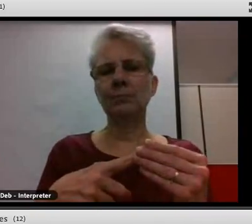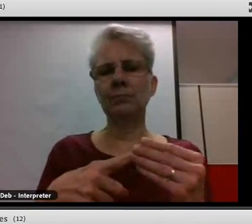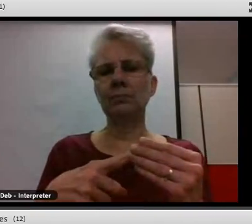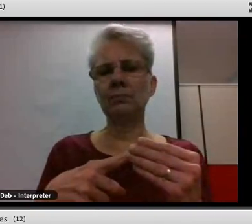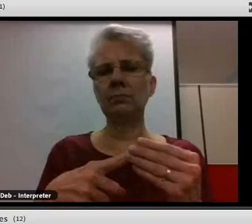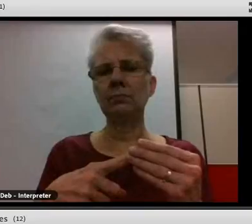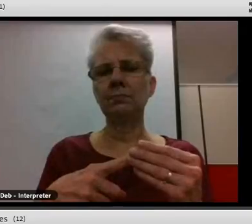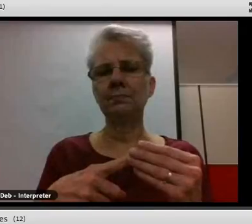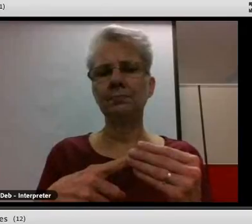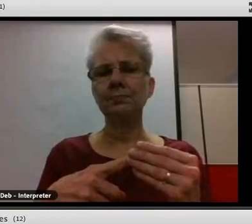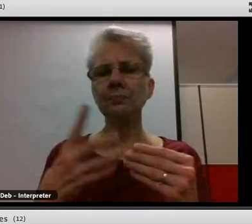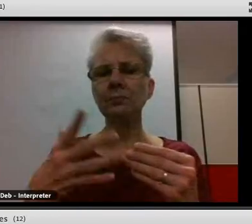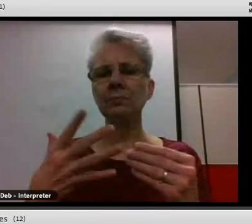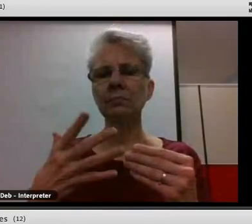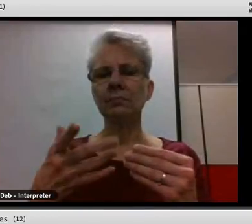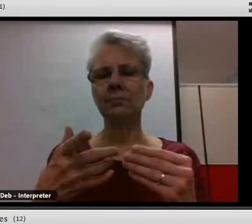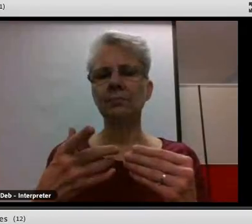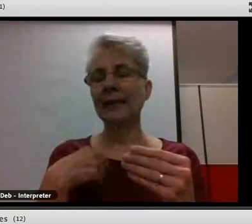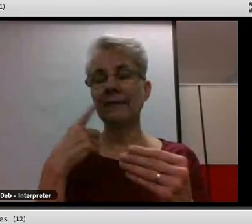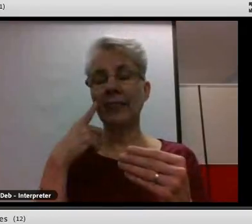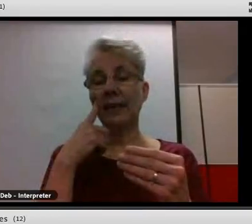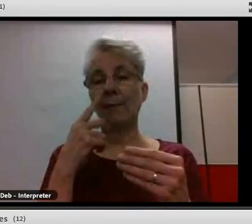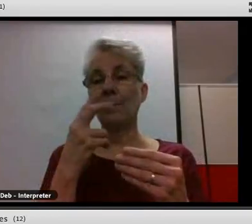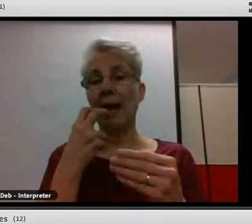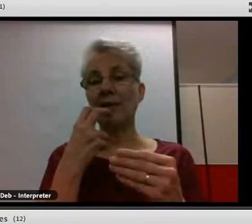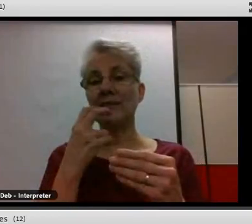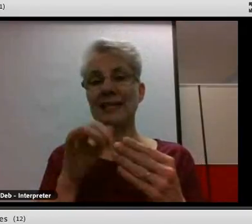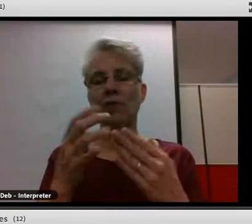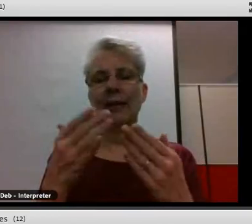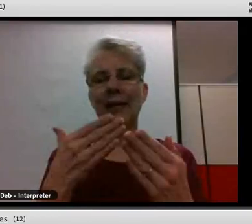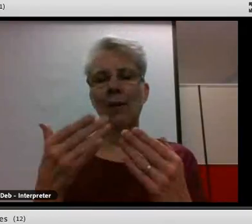Again Title III of the ADA, again,